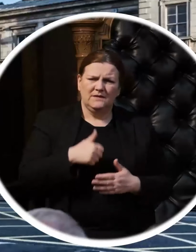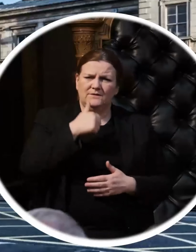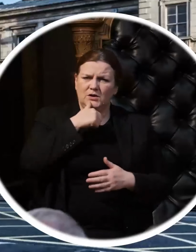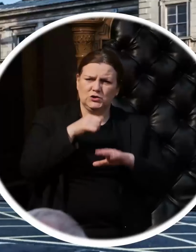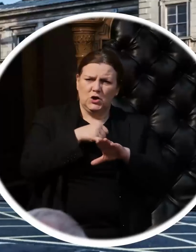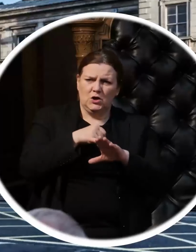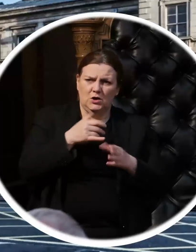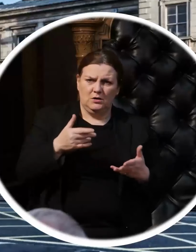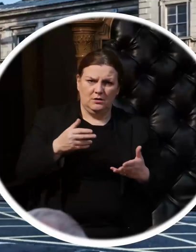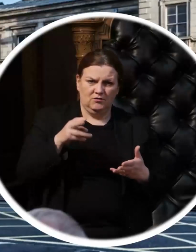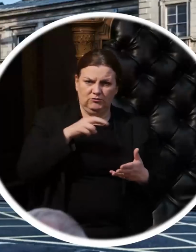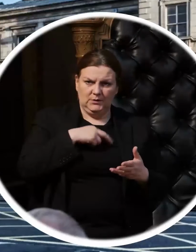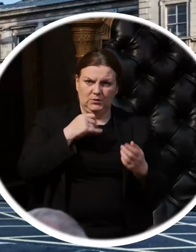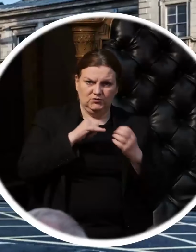Because obviously we're trying to restore the station.